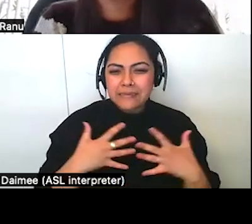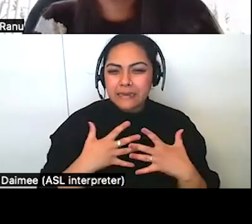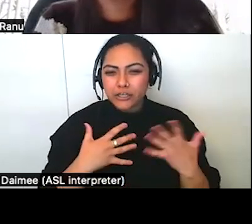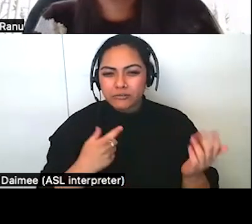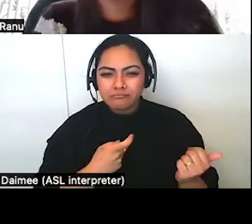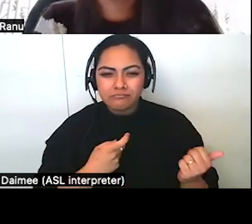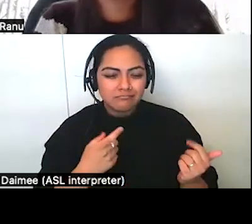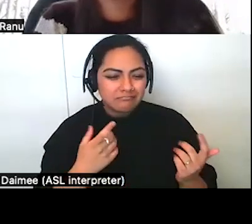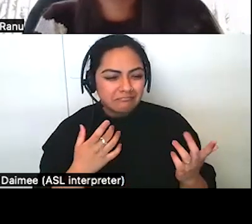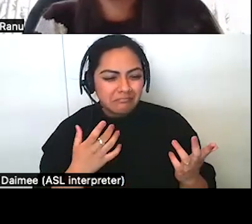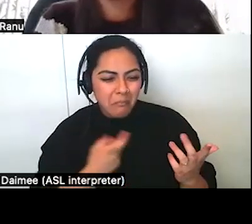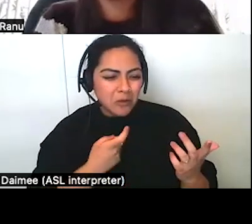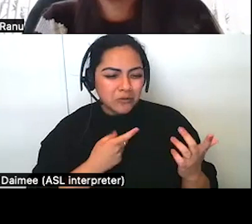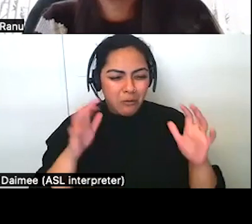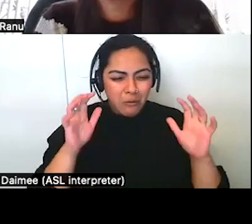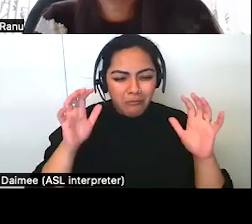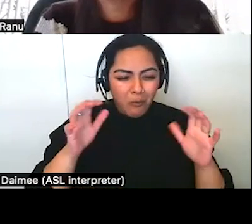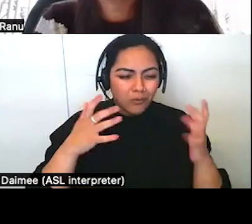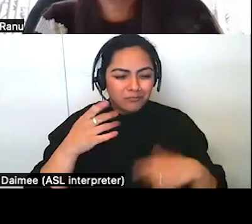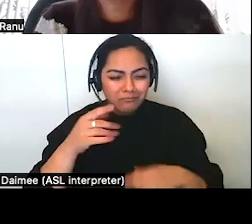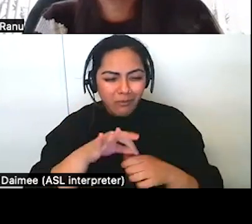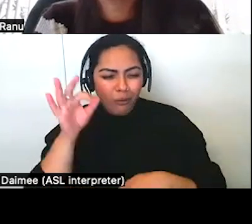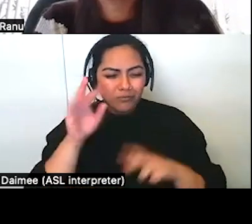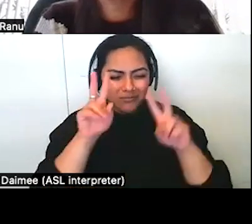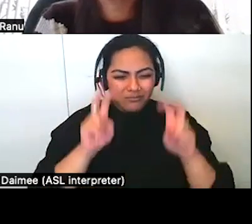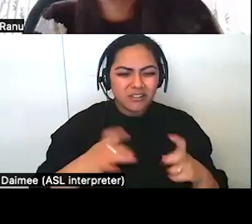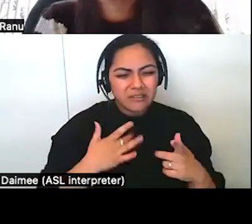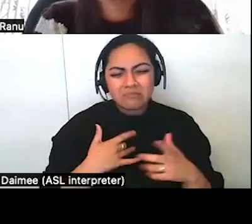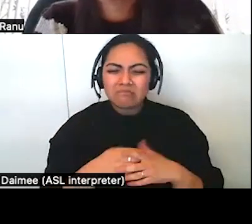perhaps personal finance is the thing that really gives you the chills.